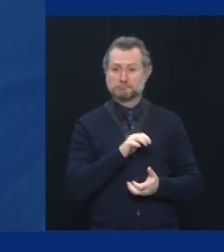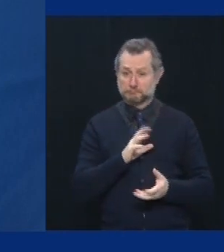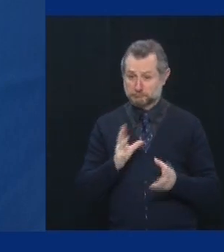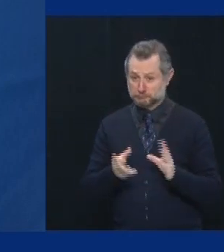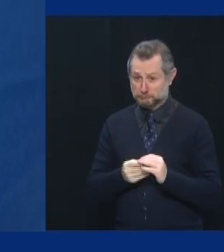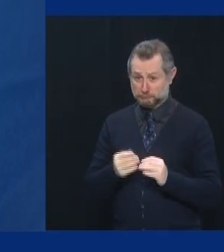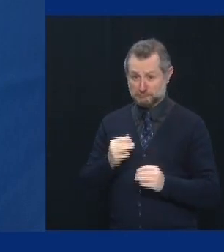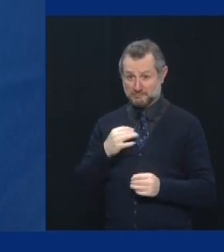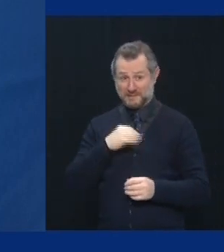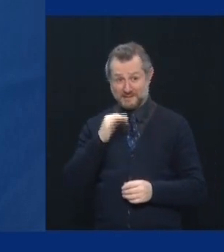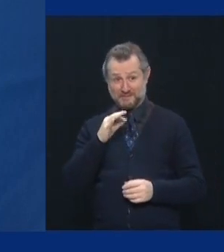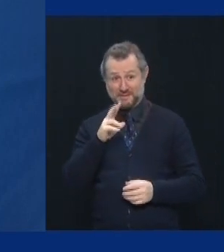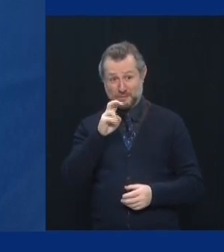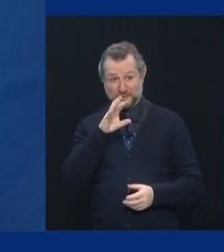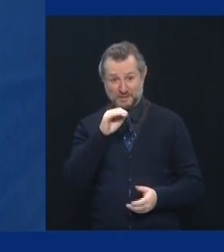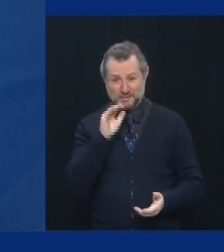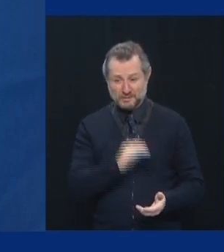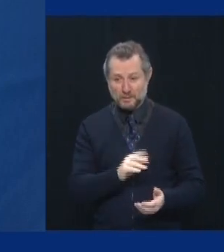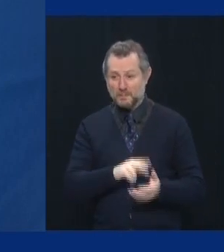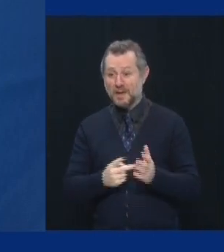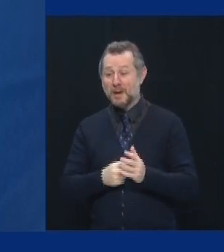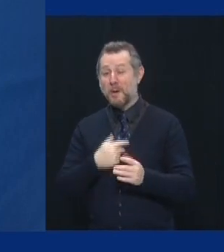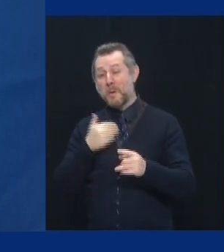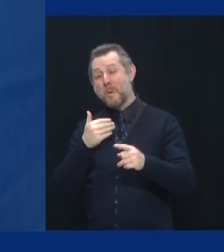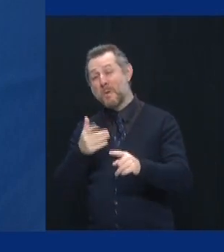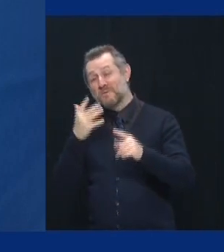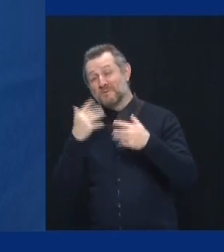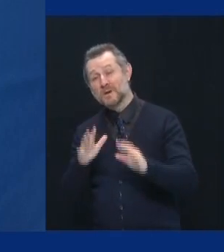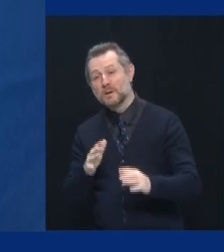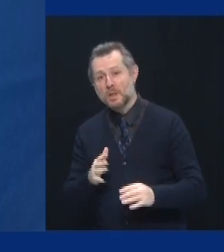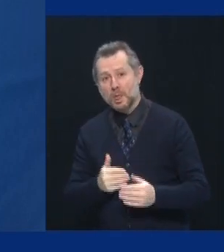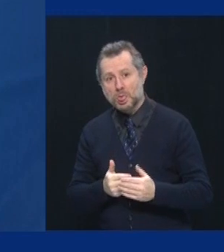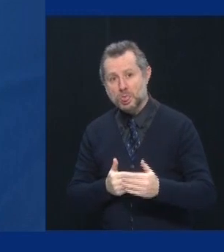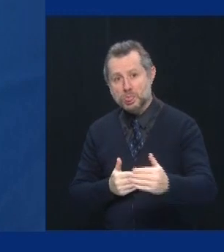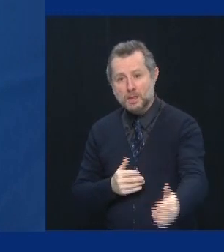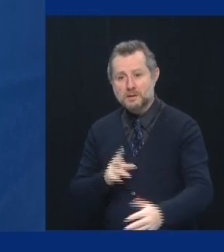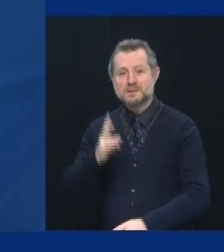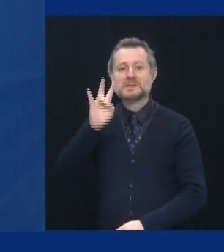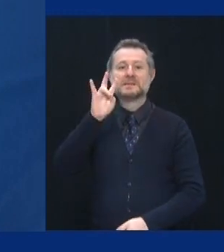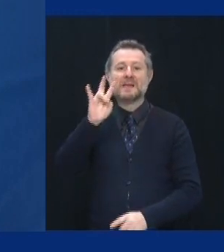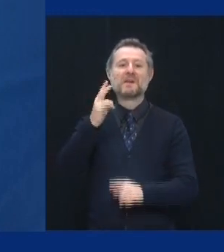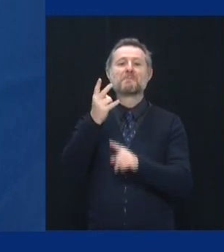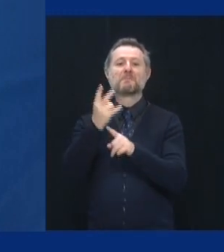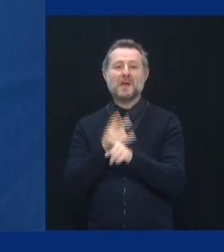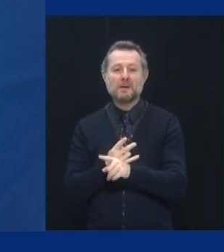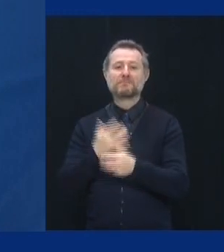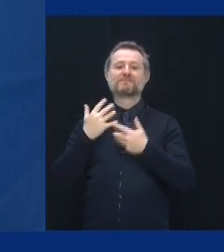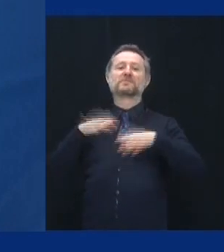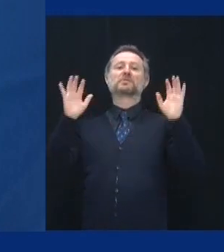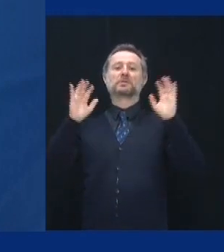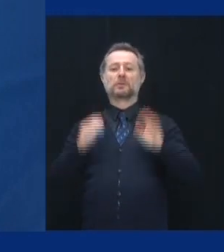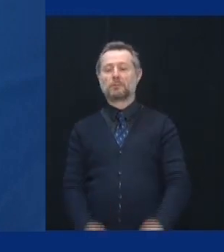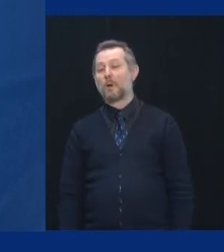VACCINES A WEEK. AT THAT RATE, IT WILL TAKE SIX THE 300 GOES DOWN TO 250. NOW YOU'RE TALKING ABOUT SEVEN